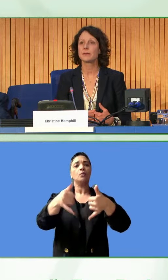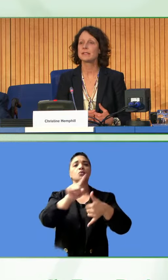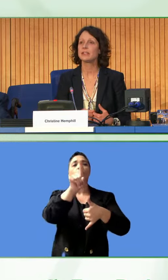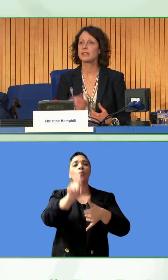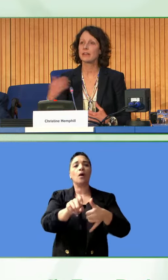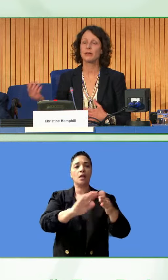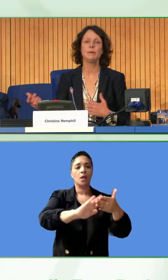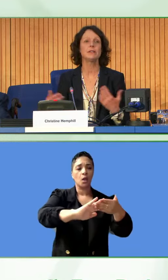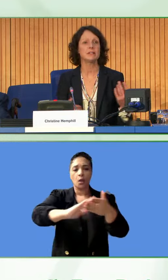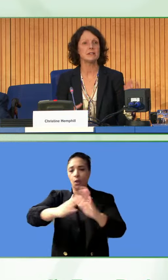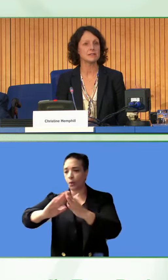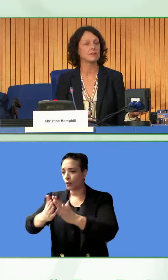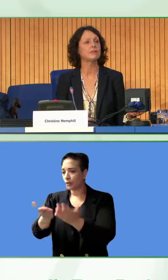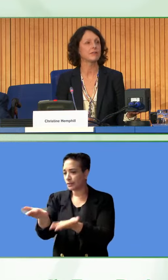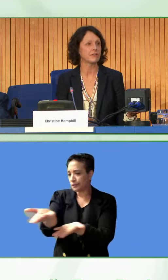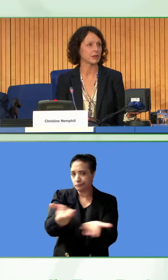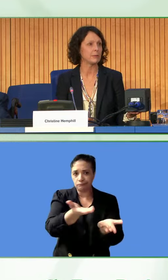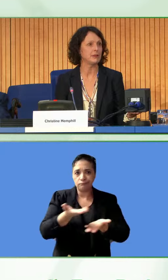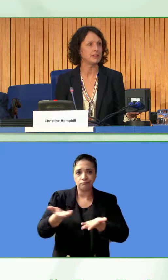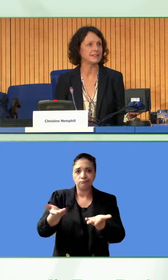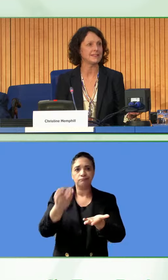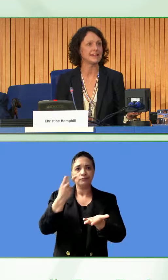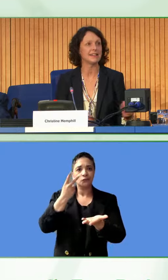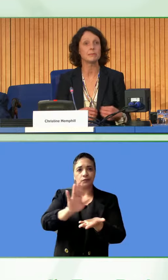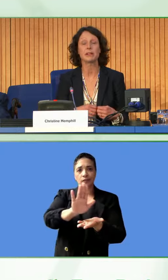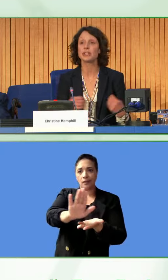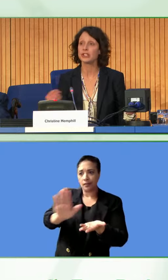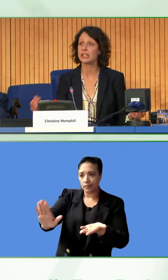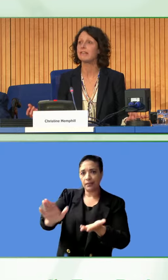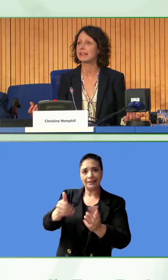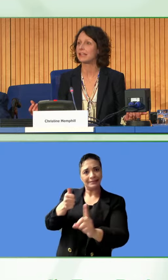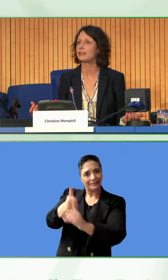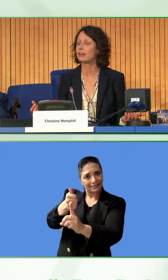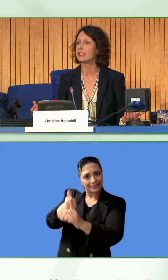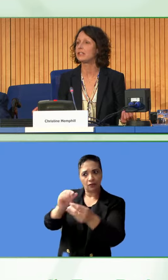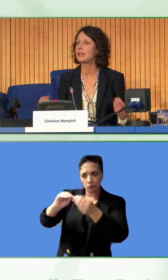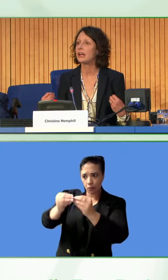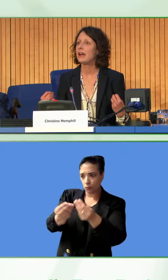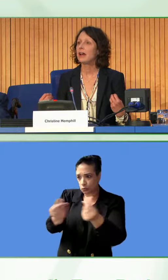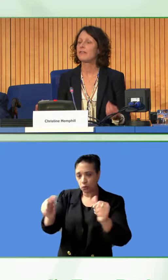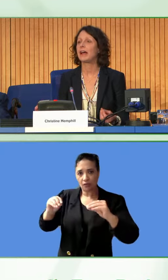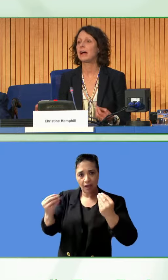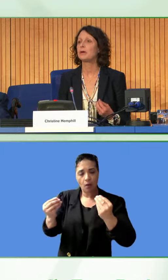So the community is solving for the community's needs by just sharing the knowledge of how